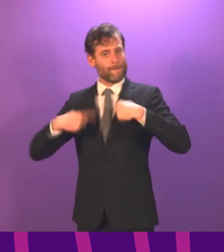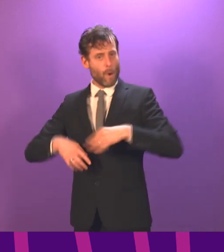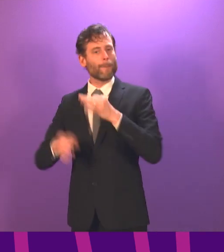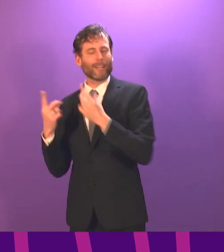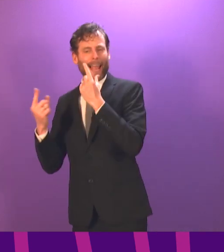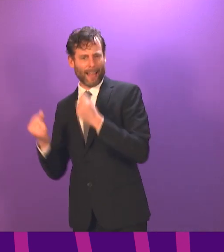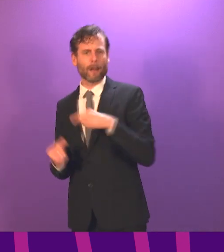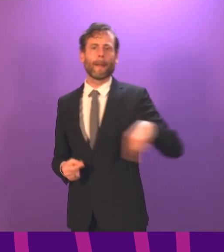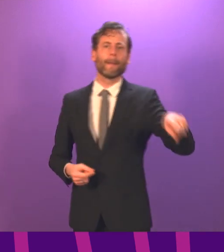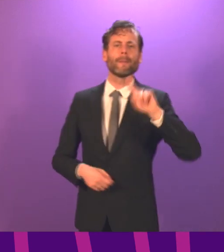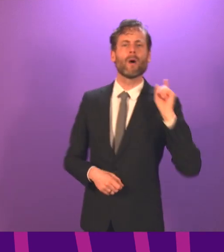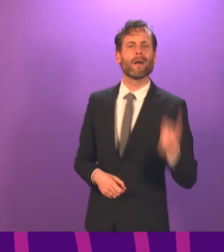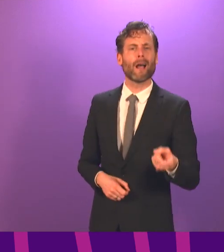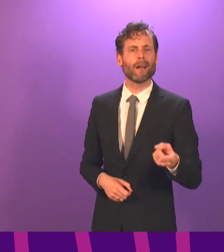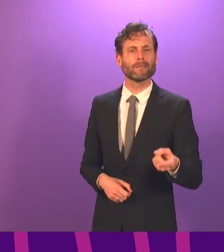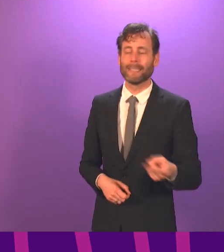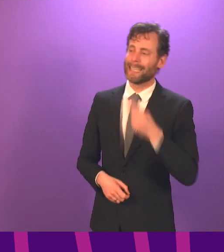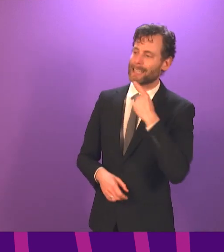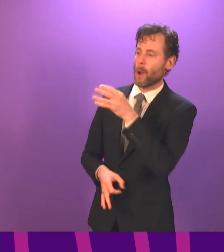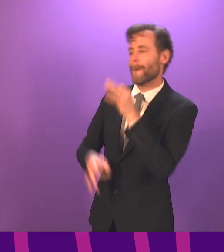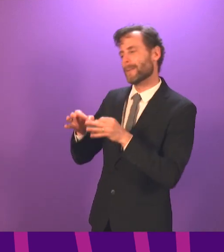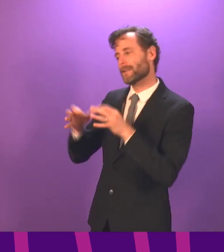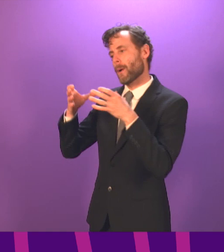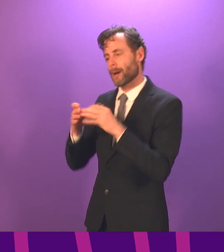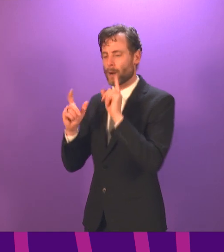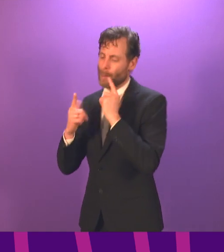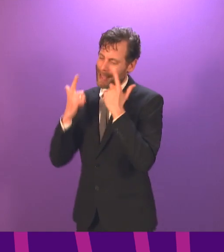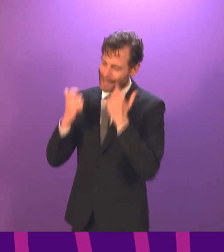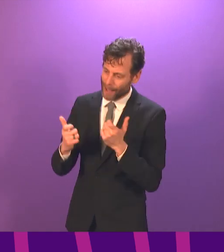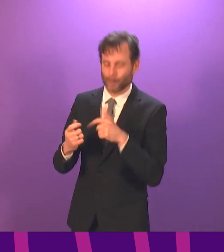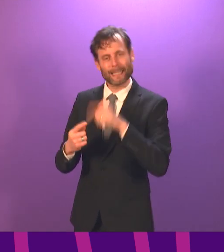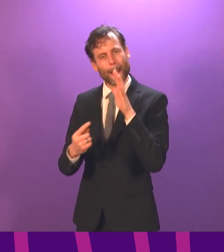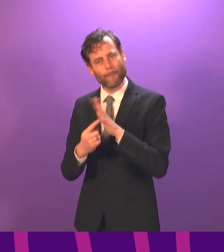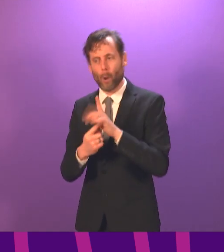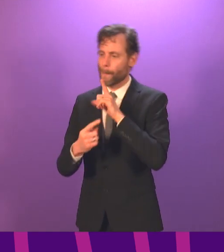public. For parties simply to forgo democratic engagement on the doorstep is not the solution.